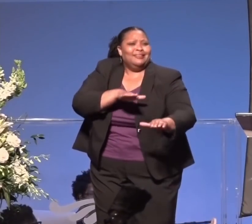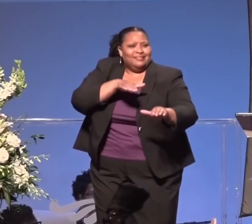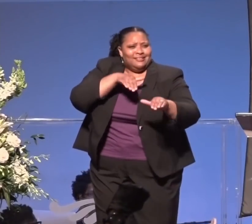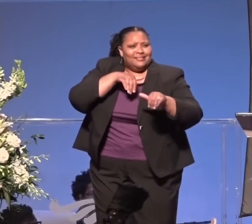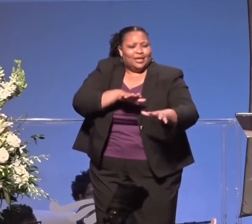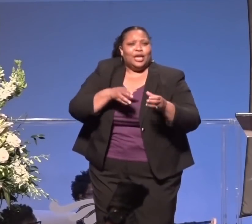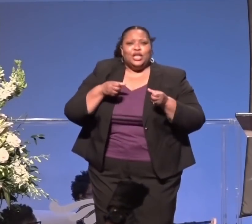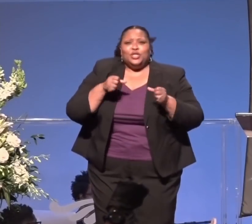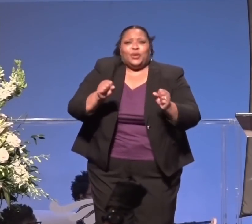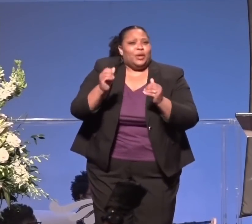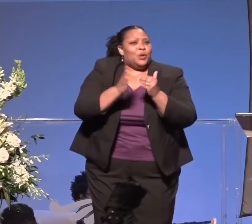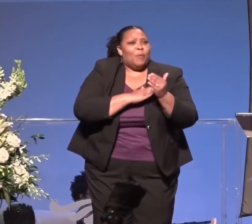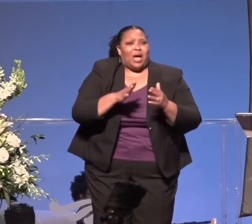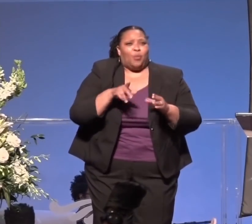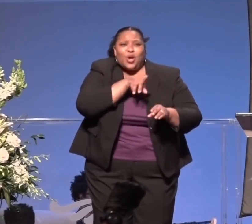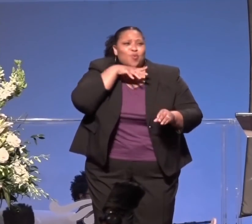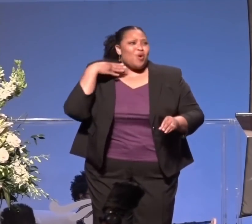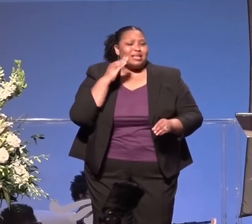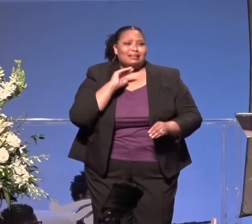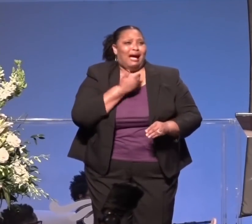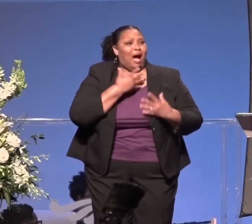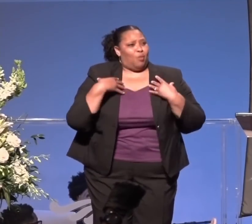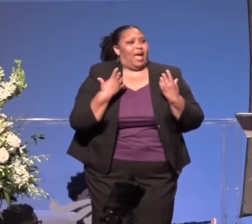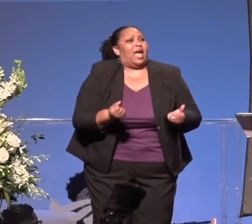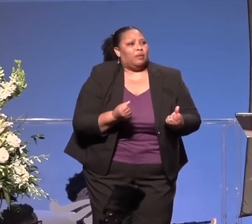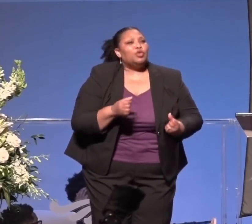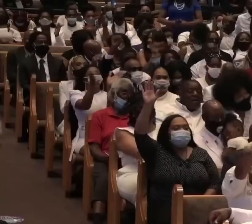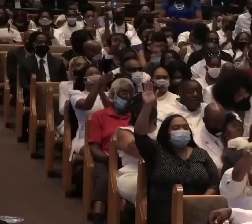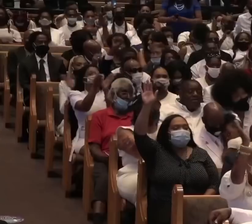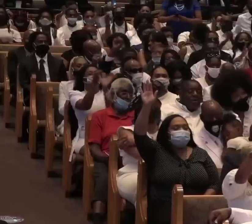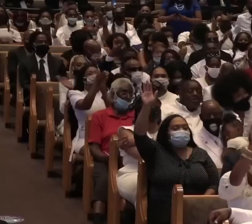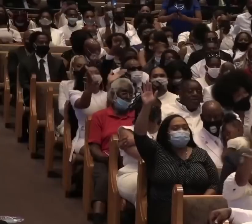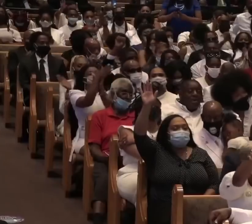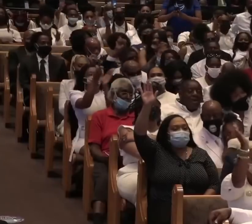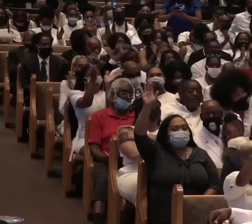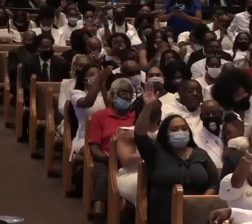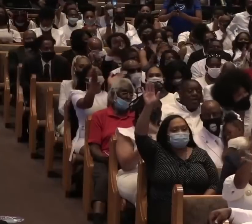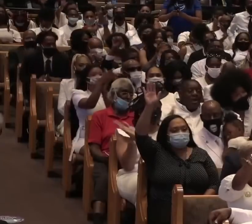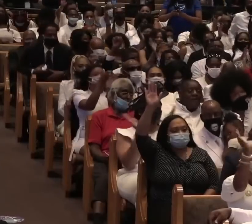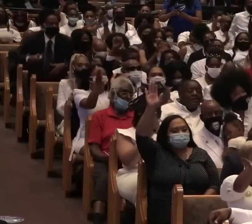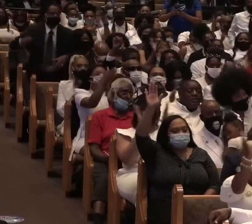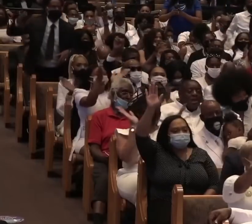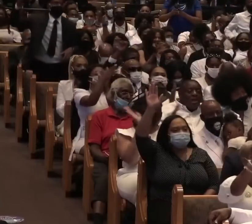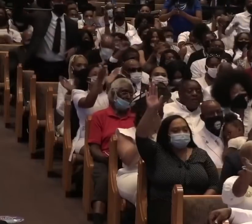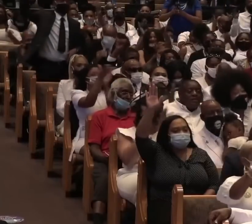WHEN WE WERE TOLD TO STAY INSIDE AND WE COME OUT AND MARCH IN THE STREETS AT THE RISK OF OUR